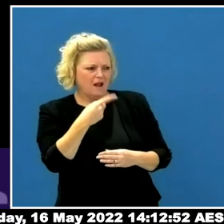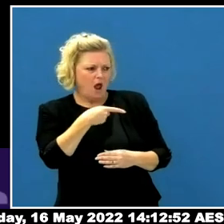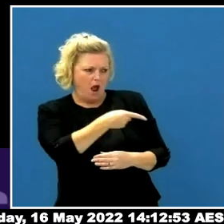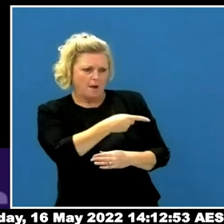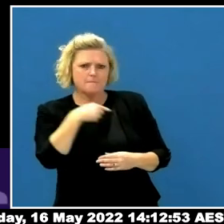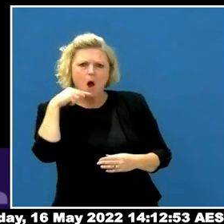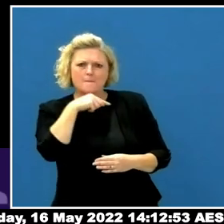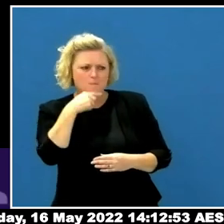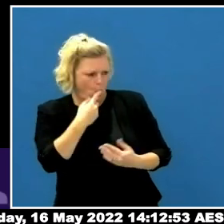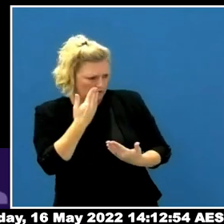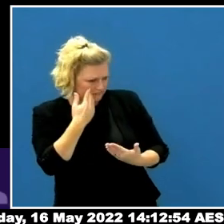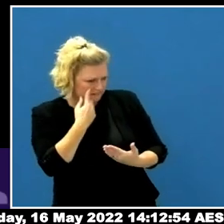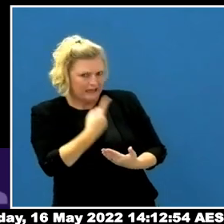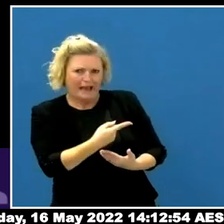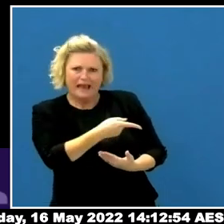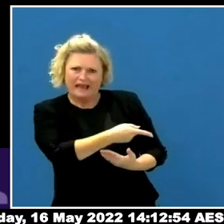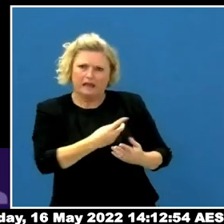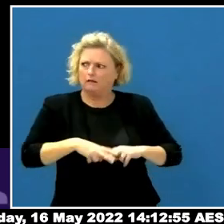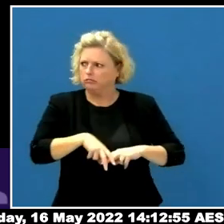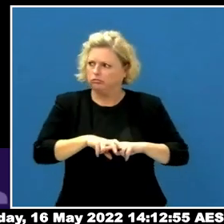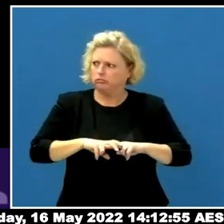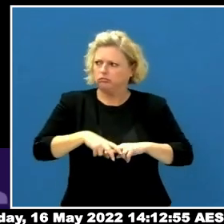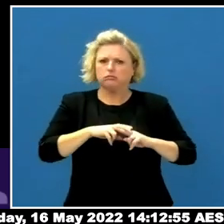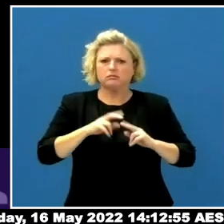stemmed his behaviours, all within the hour".